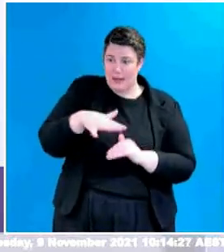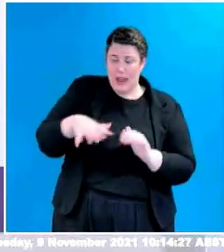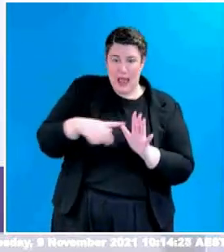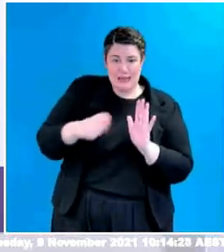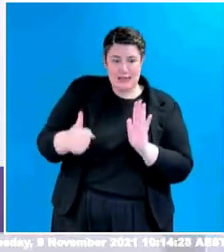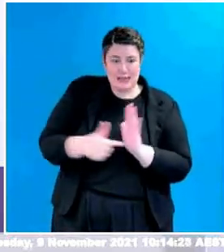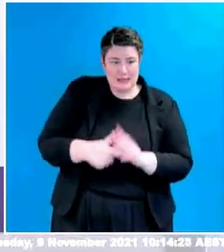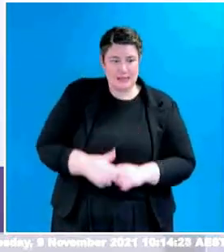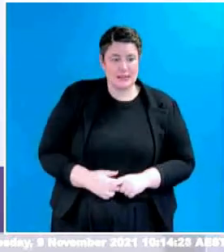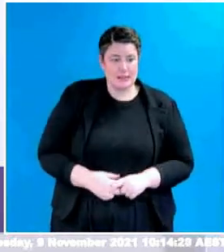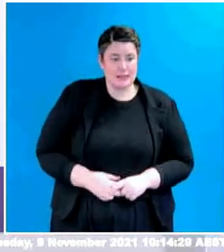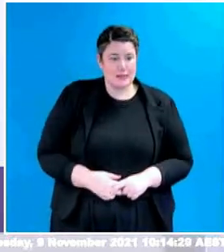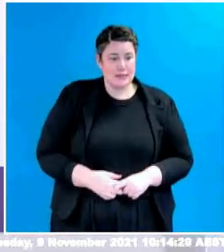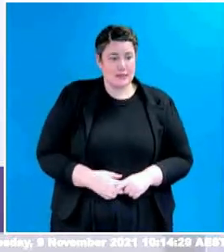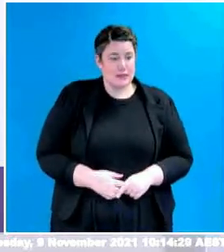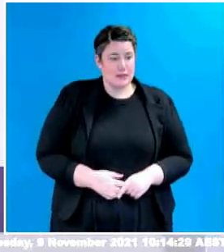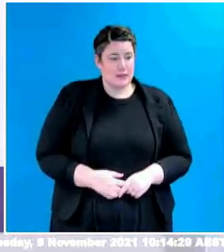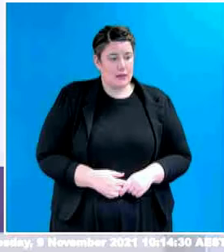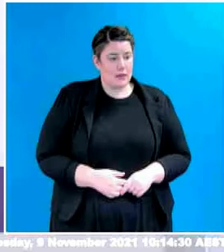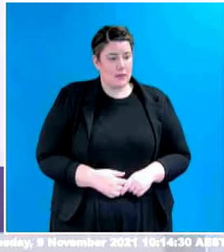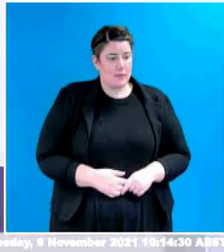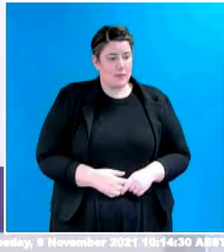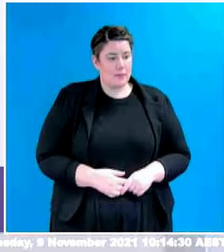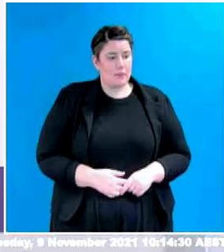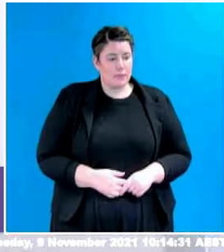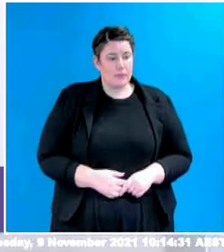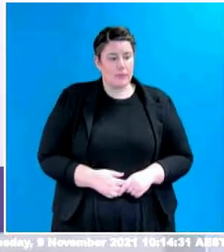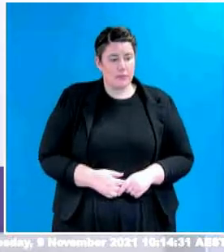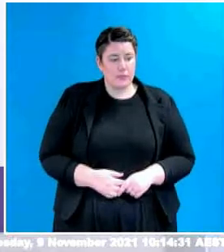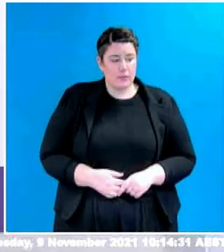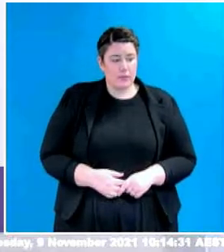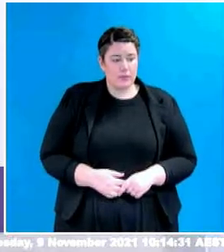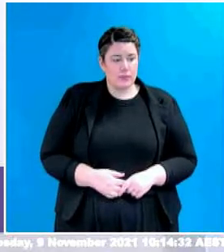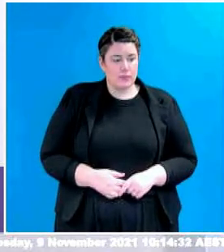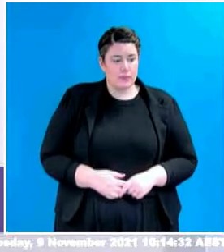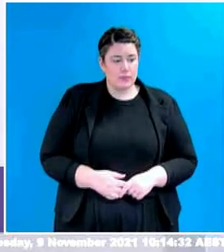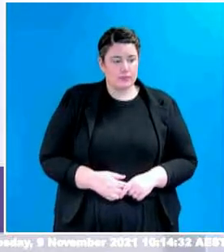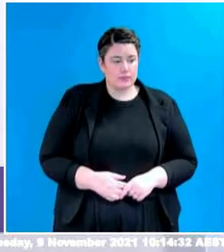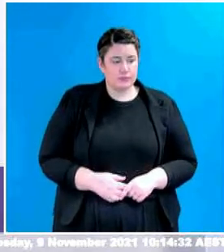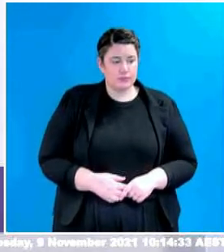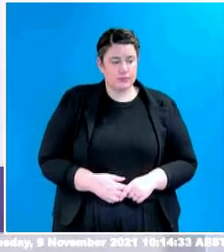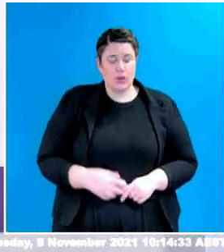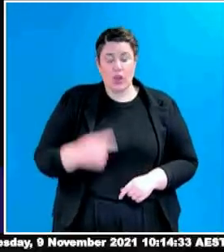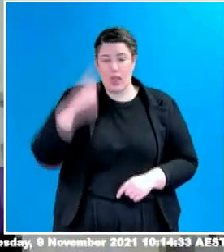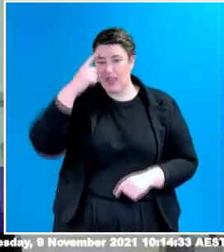But I think one of the issues we have there is obviously the remedy.